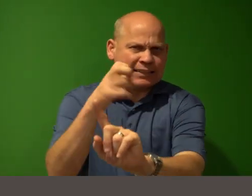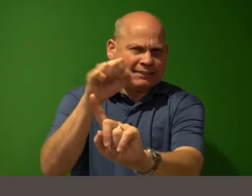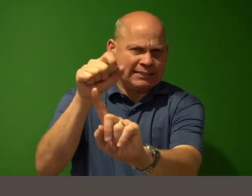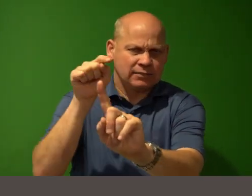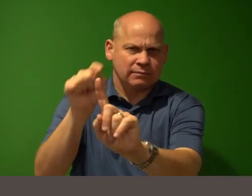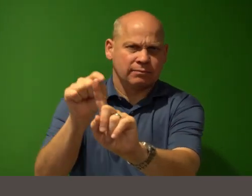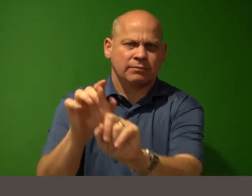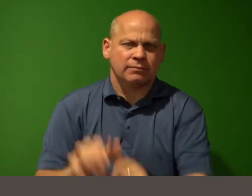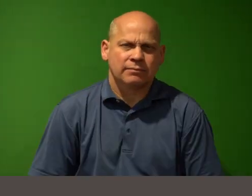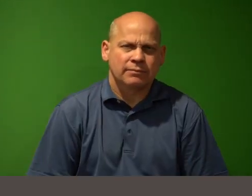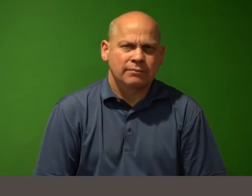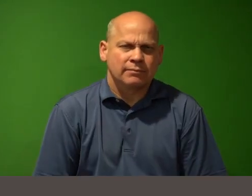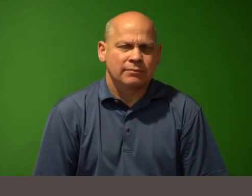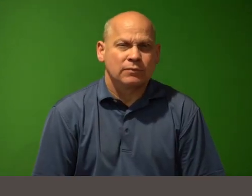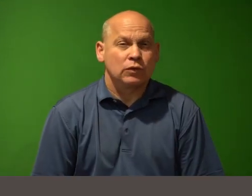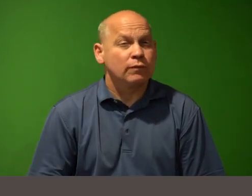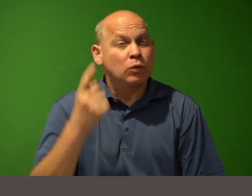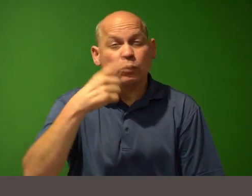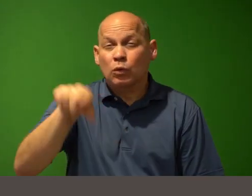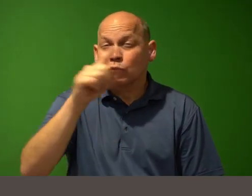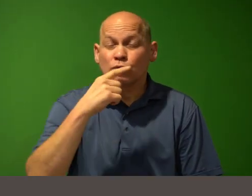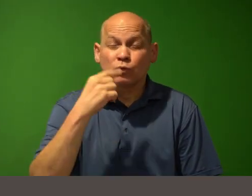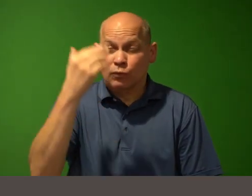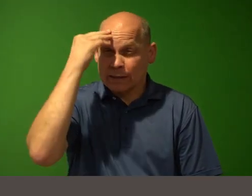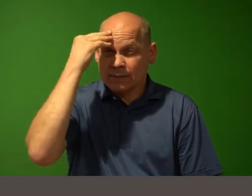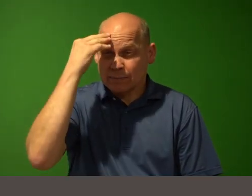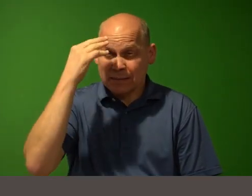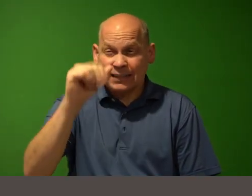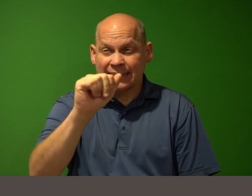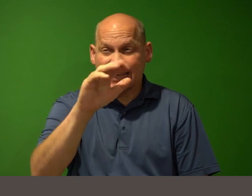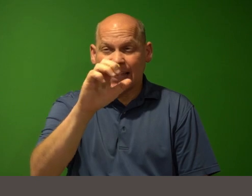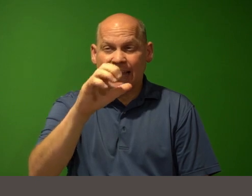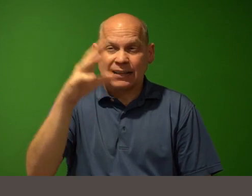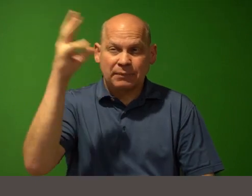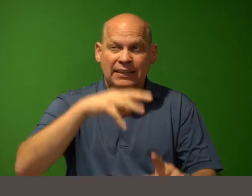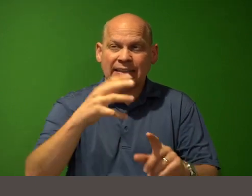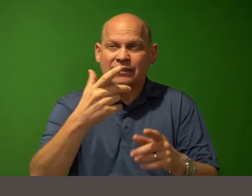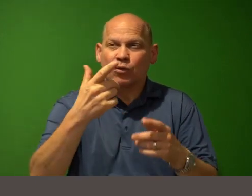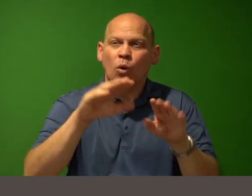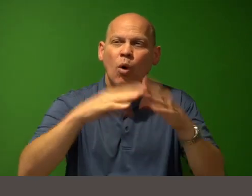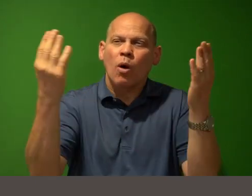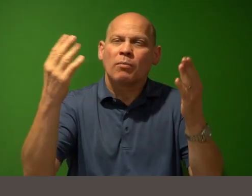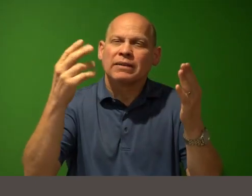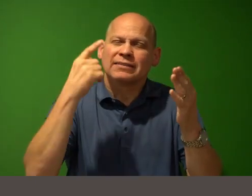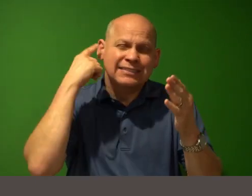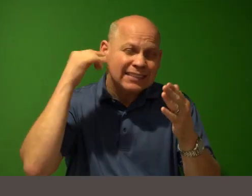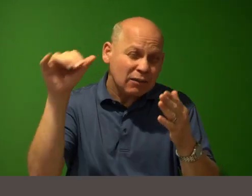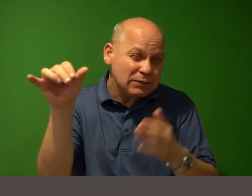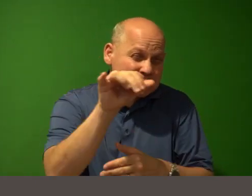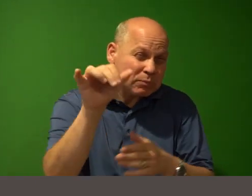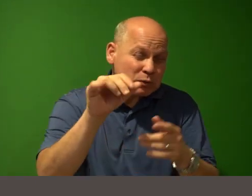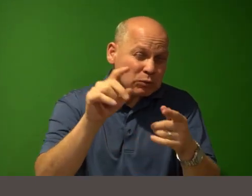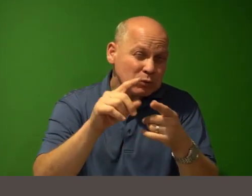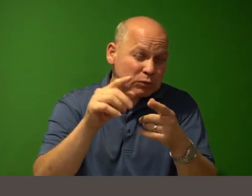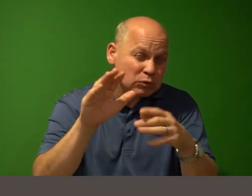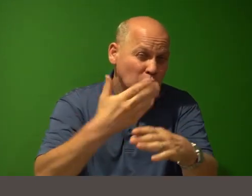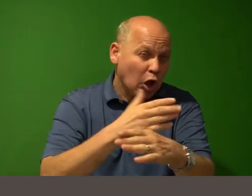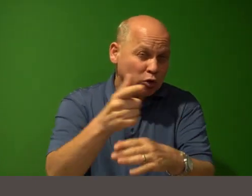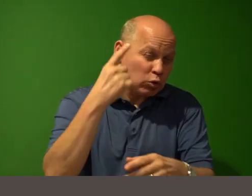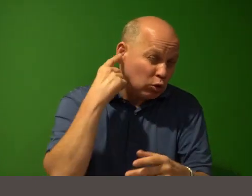Now, for those of you who are familiar with the X-Men opening theme song, does this sound similar to a similar song that you heard before?